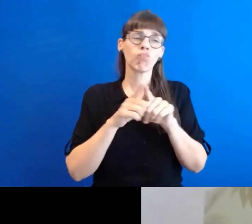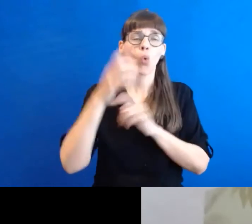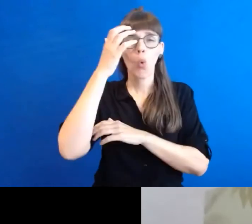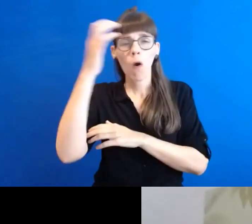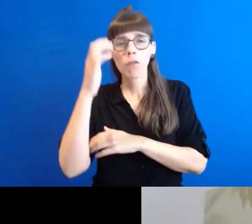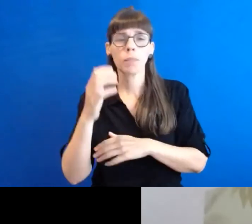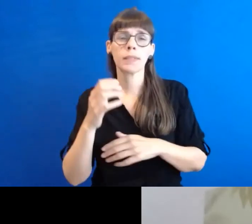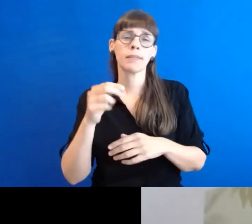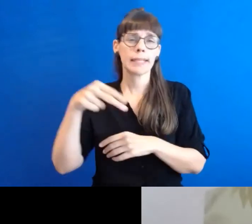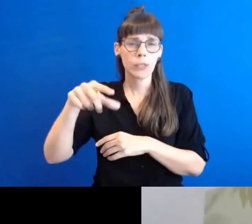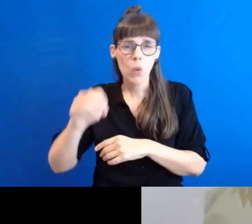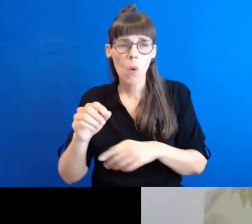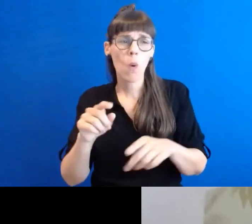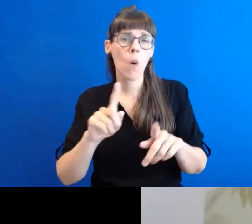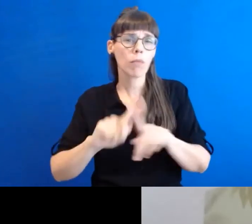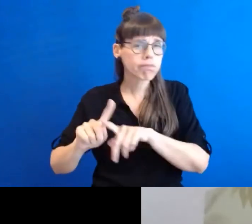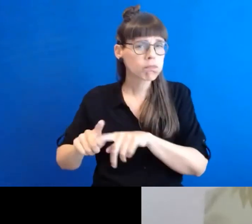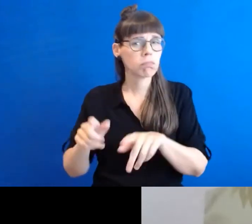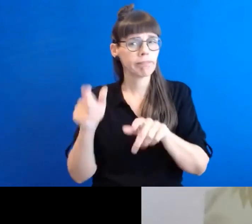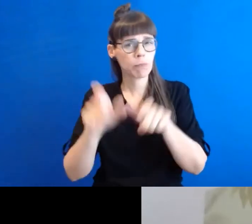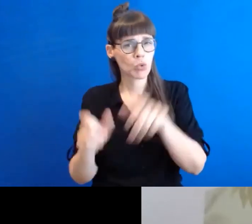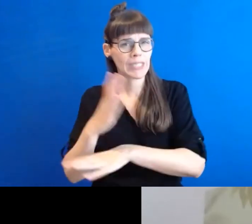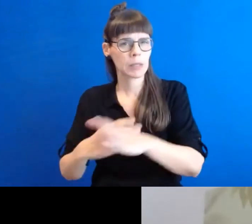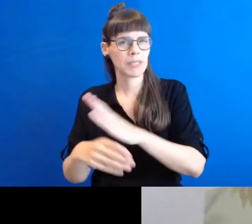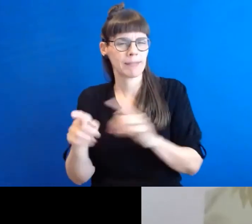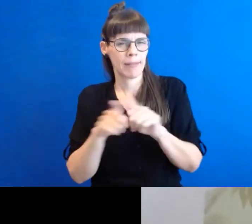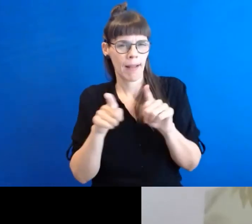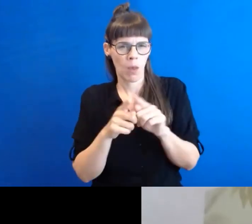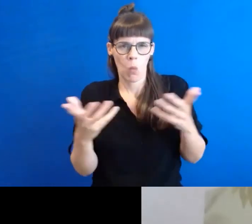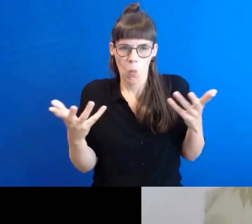as well for the accountability and trant that all